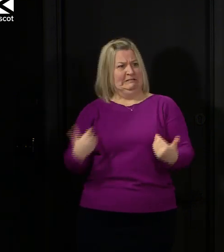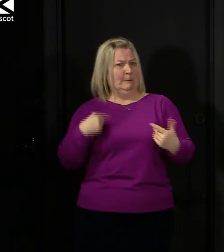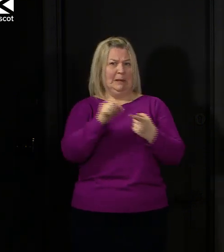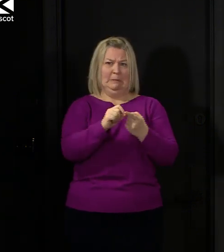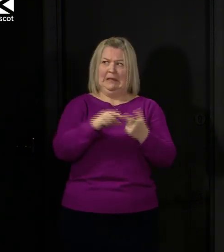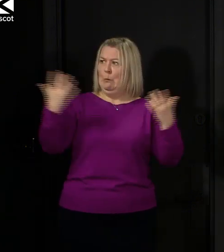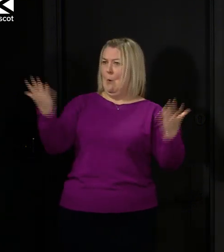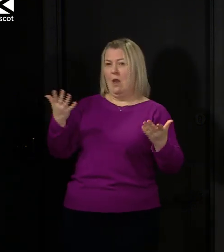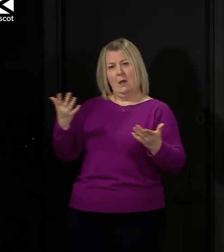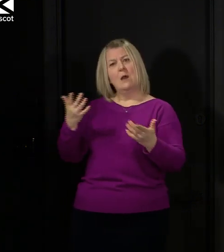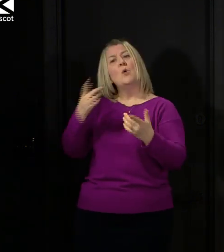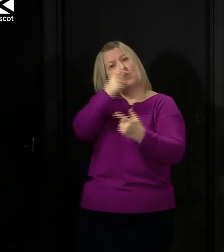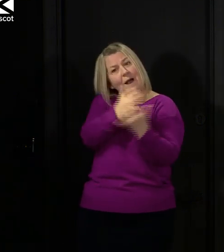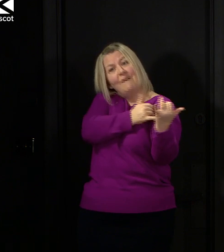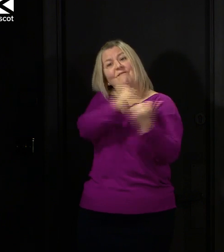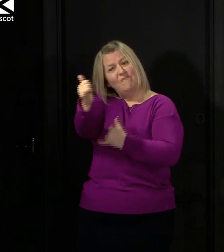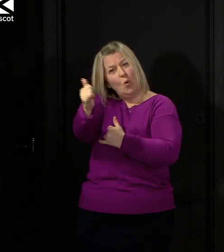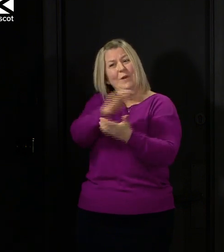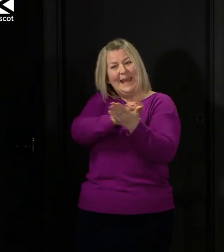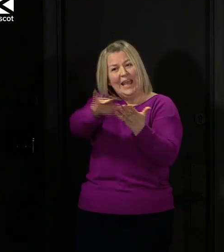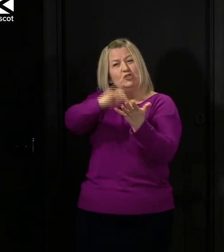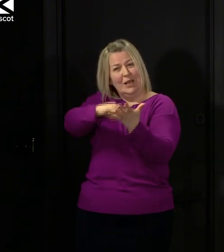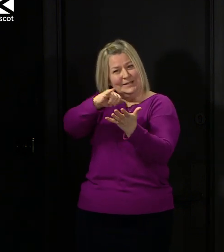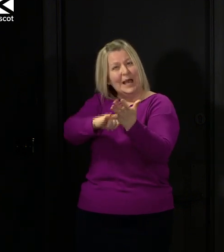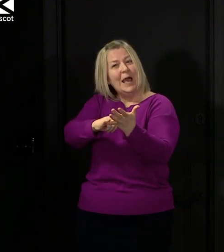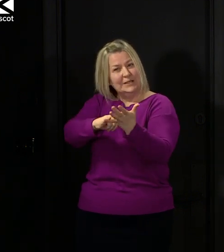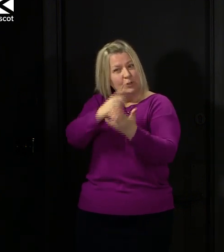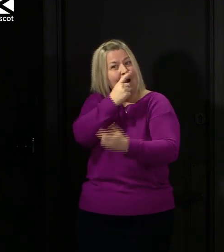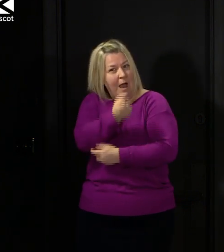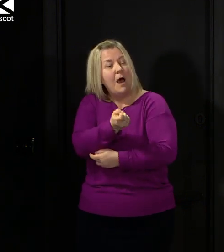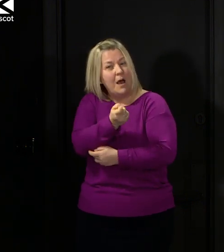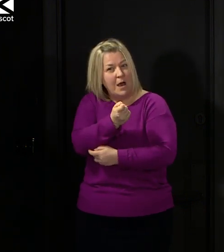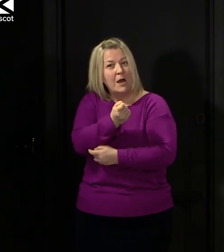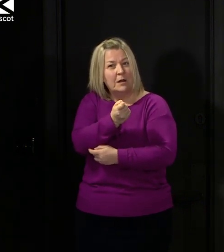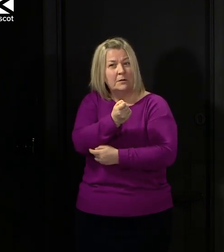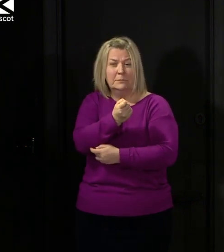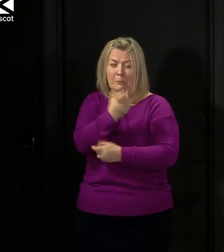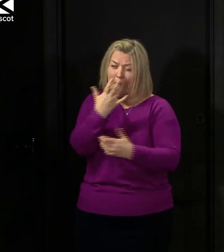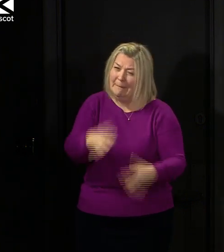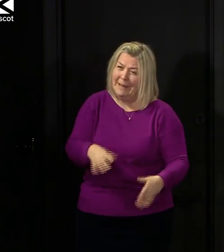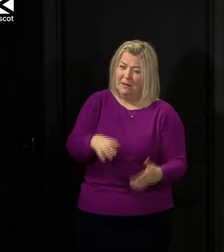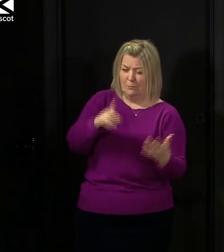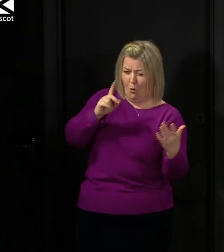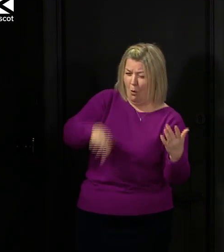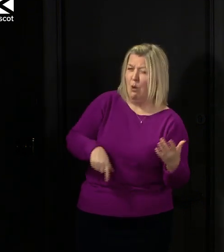urgently. But there have been millions of pieces of equipment already gone to care homes,